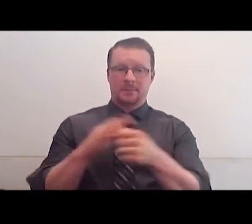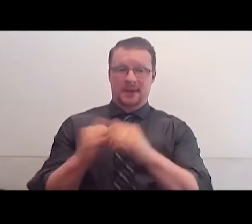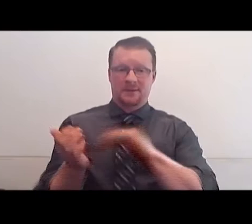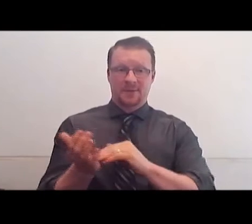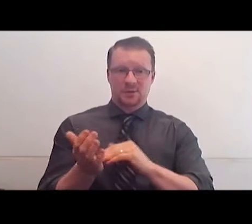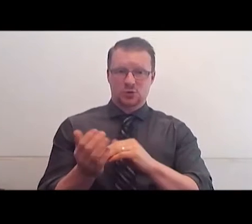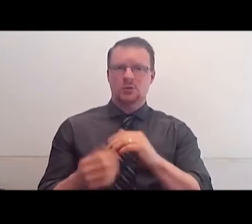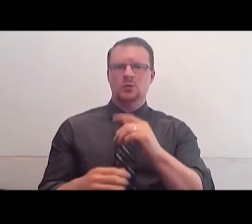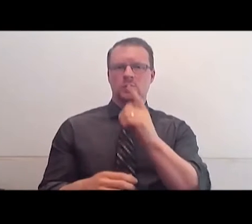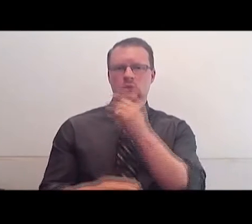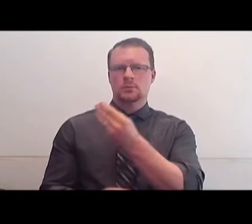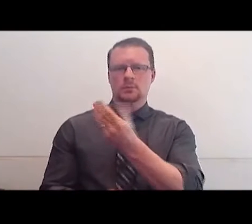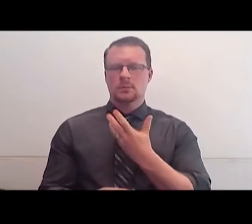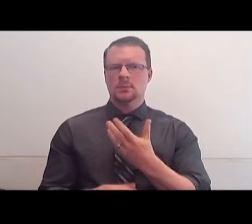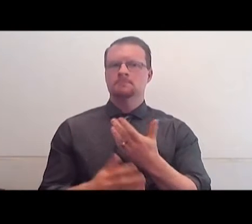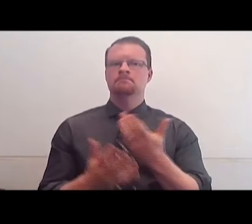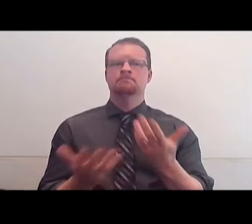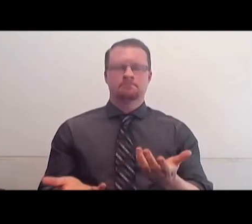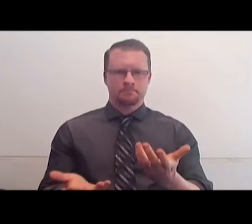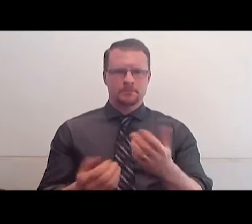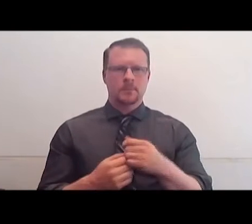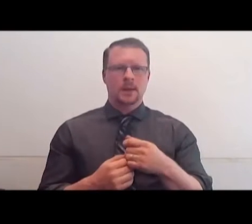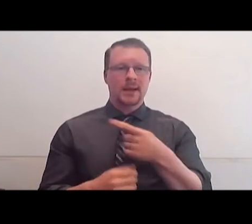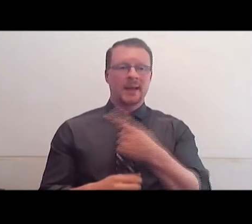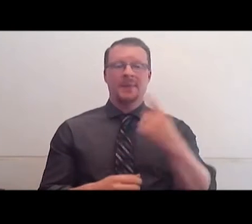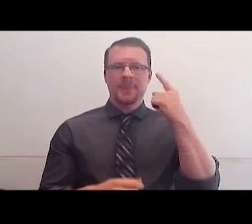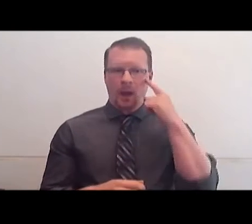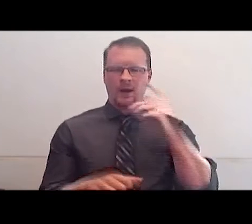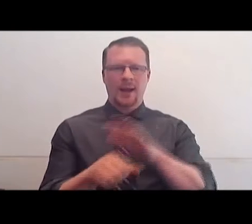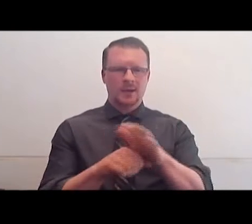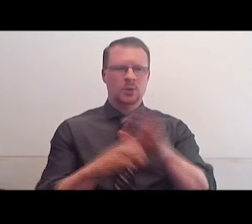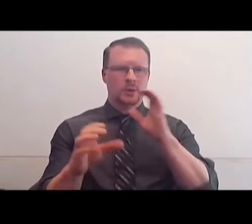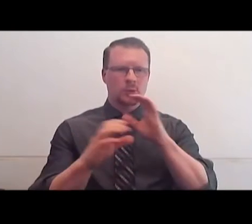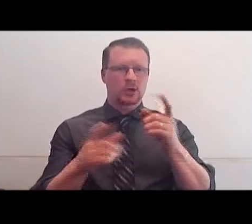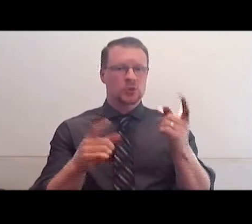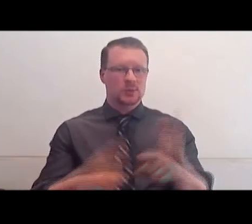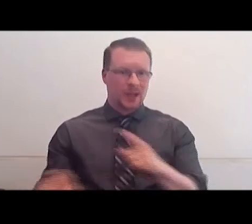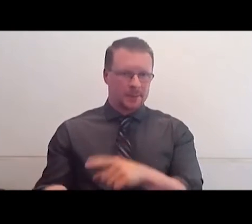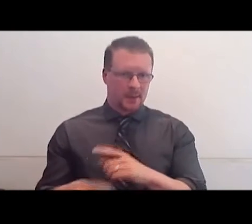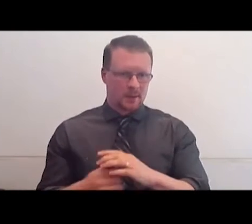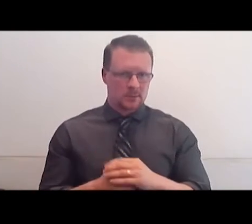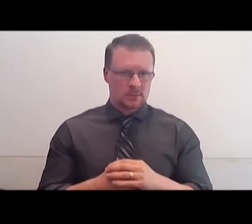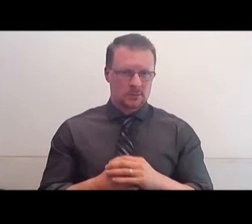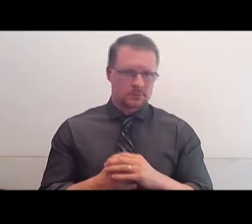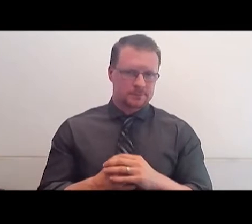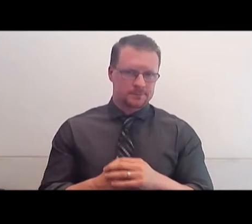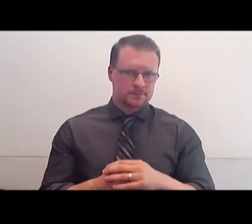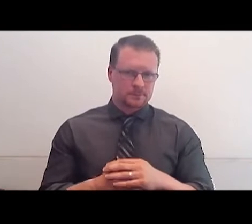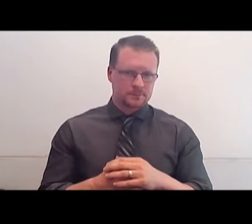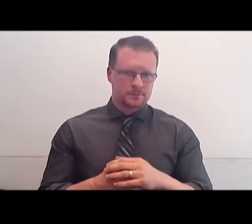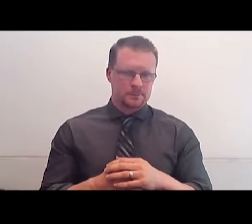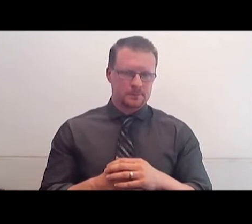So I followed up with the admitting physician. Who had said, "Yeah, he had thought that adequate sufficient communication